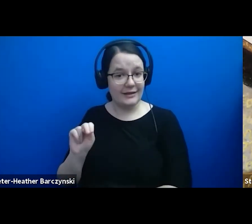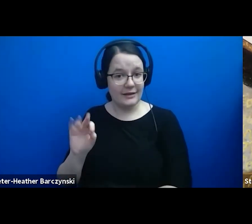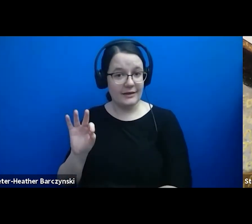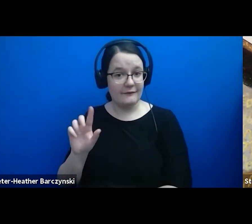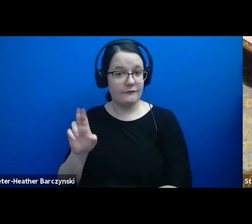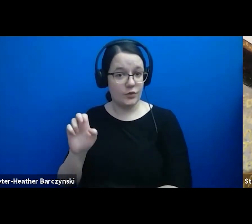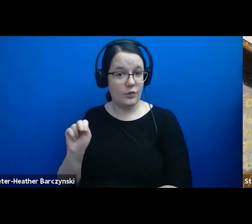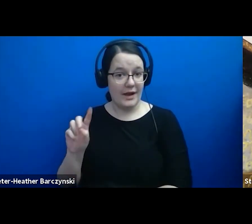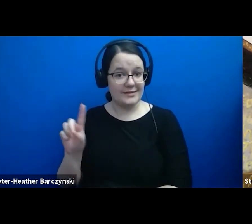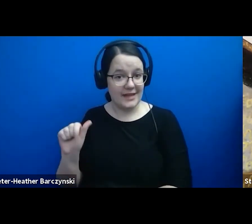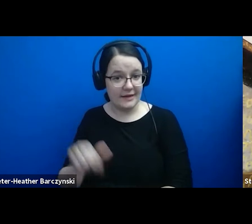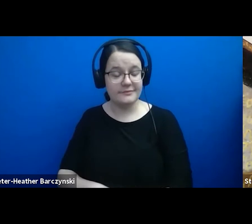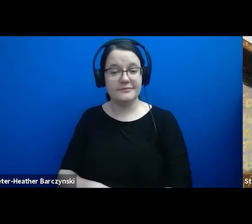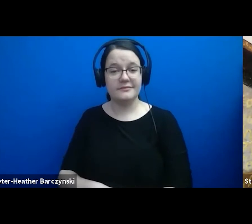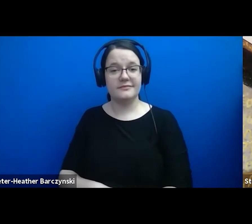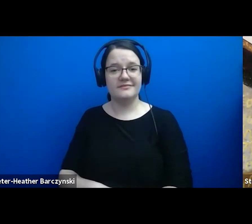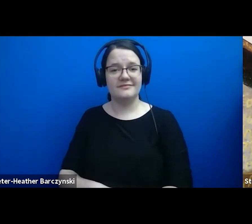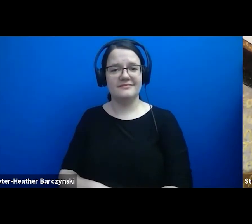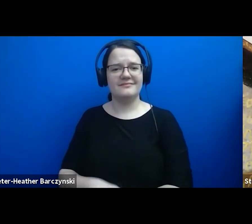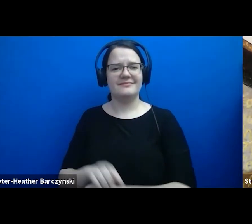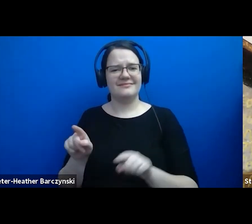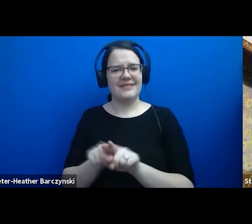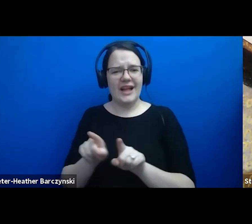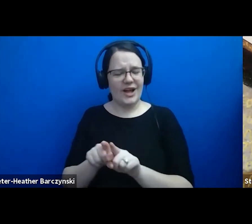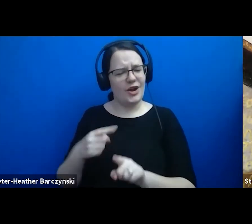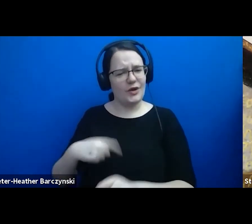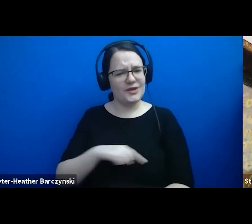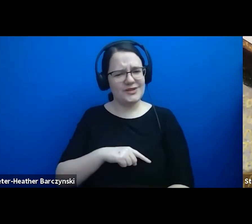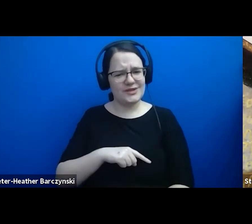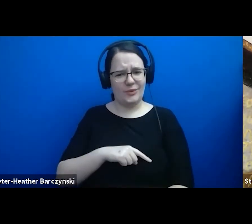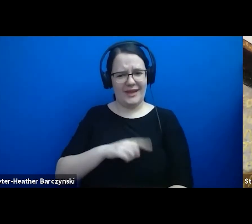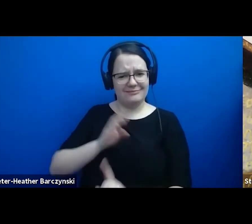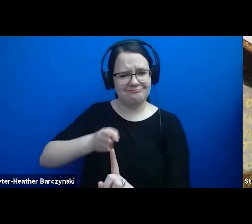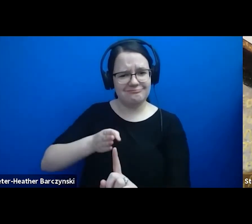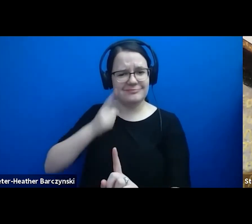and in addition we also obviously are a hub for for work on hiv one of the interesting things